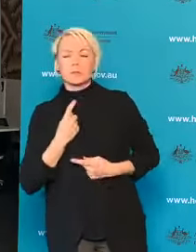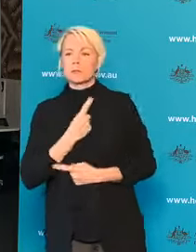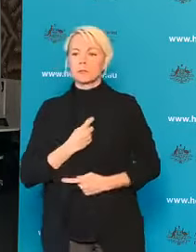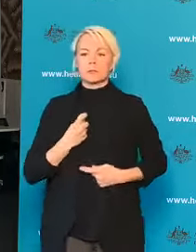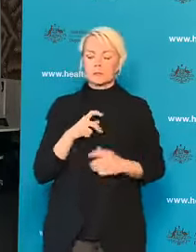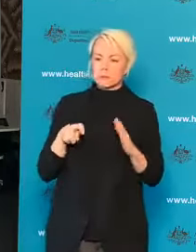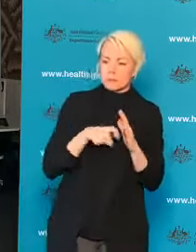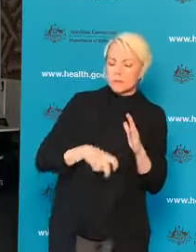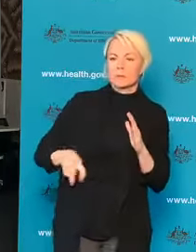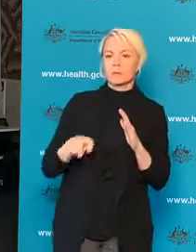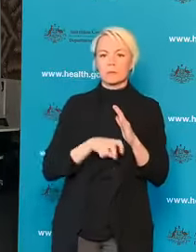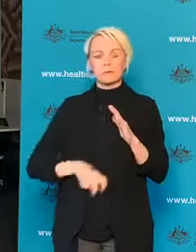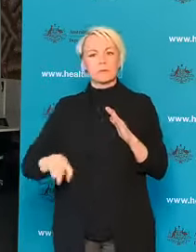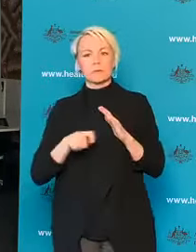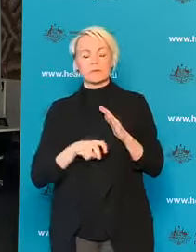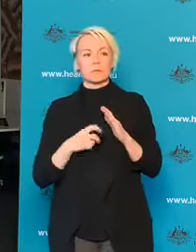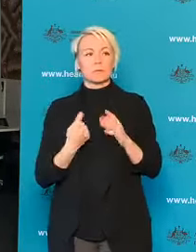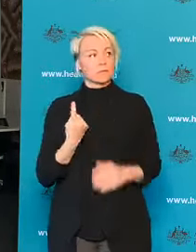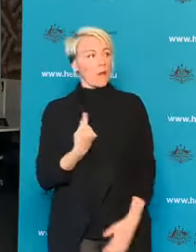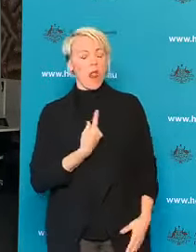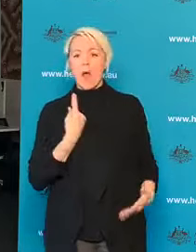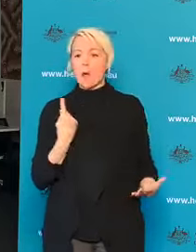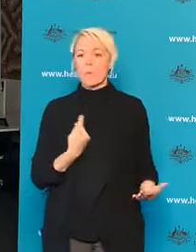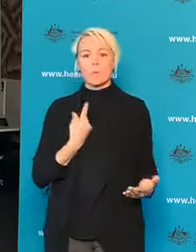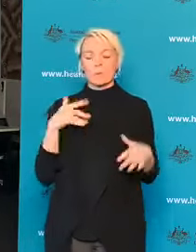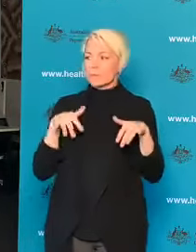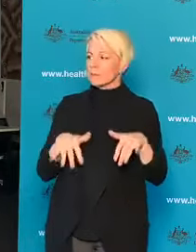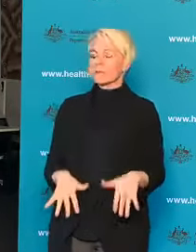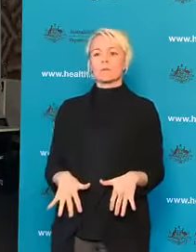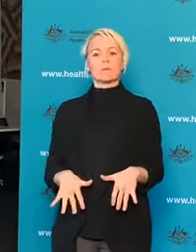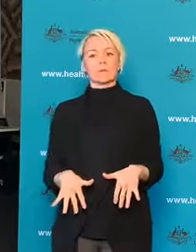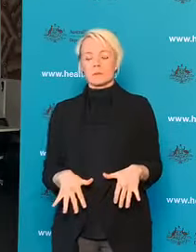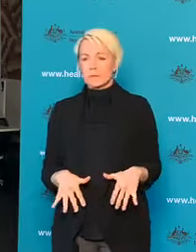to be feeling quite isolated and despondent. So please, if you're